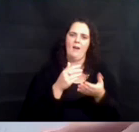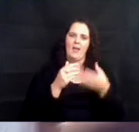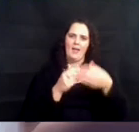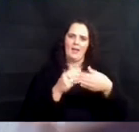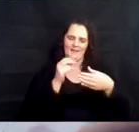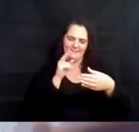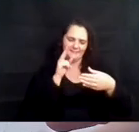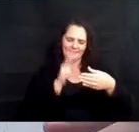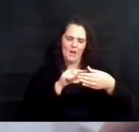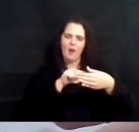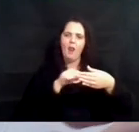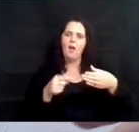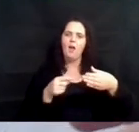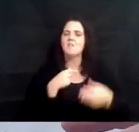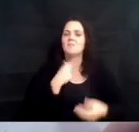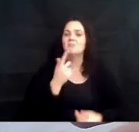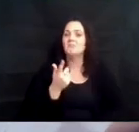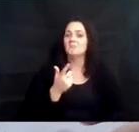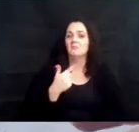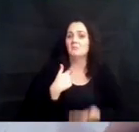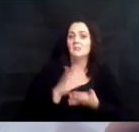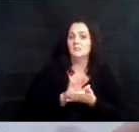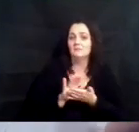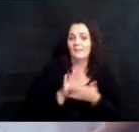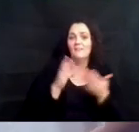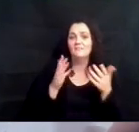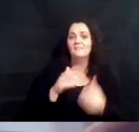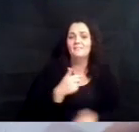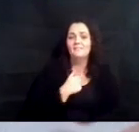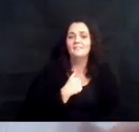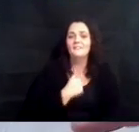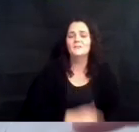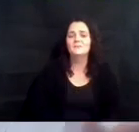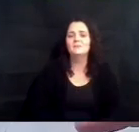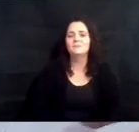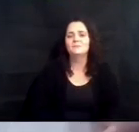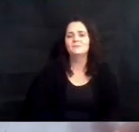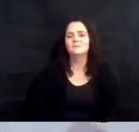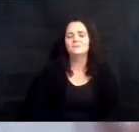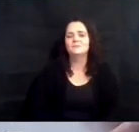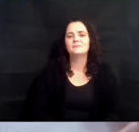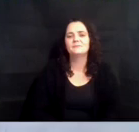little bit in there, alright, a little bit there and a little bit of that shadow.